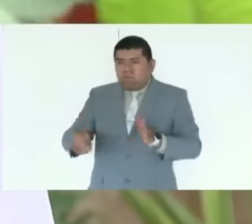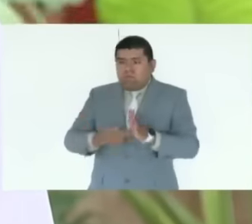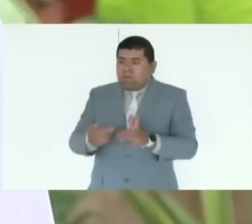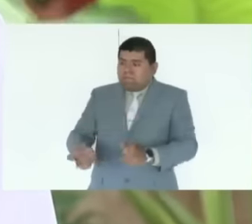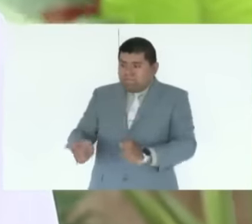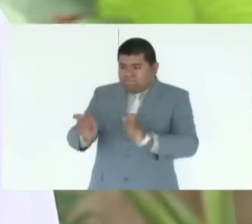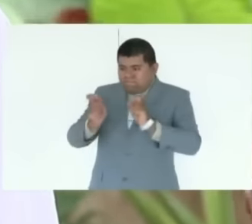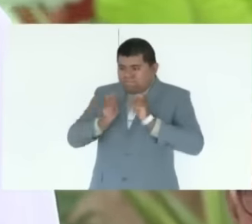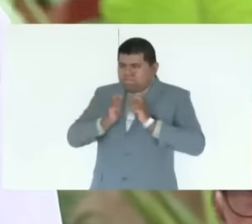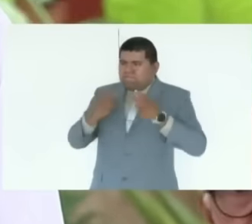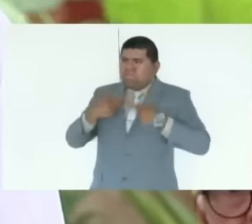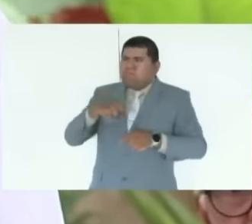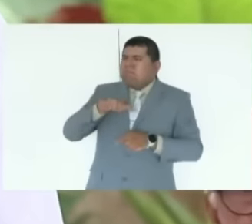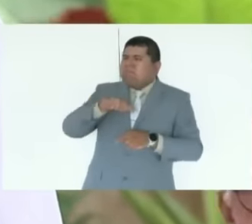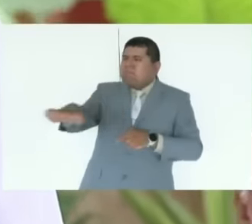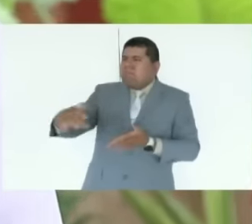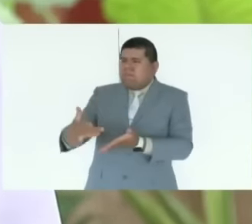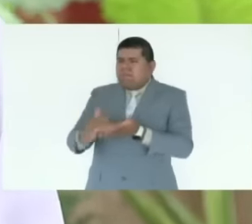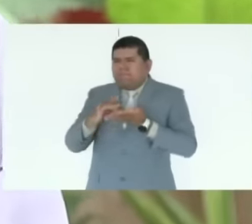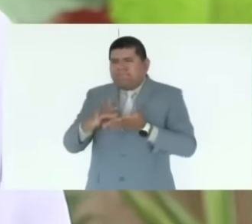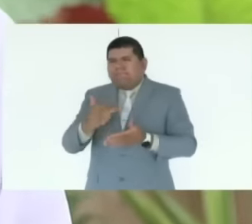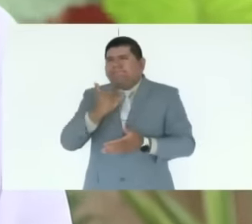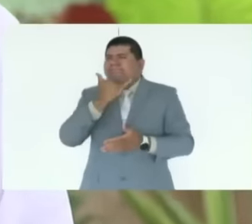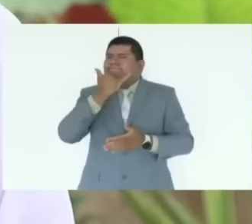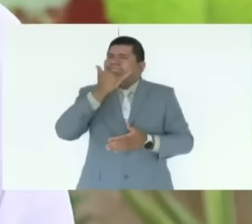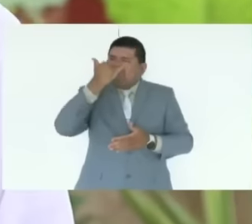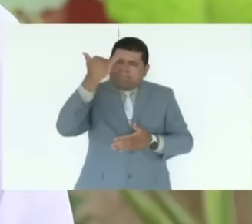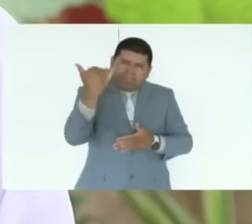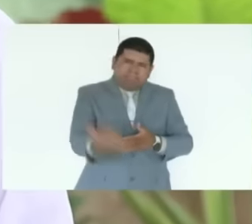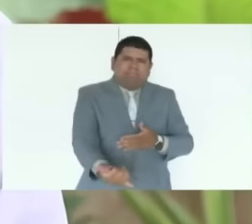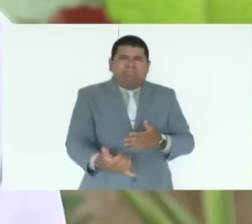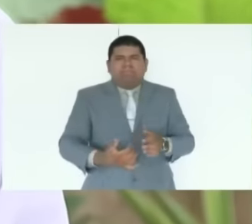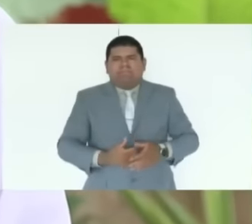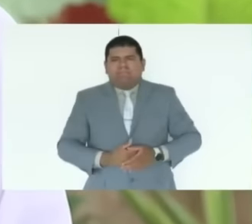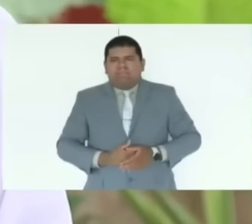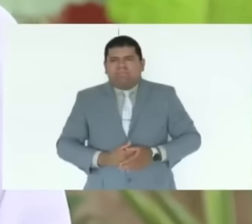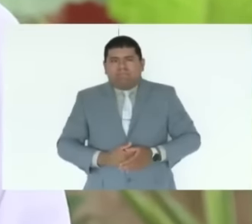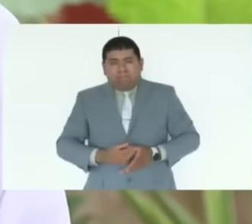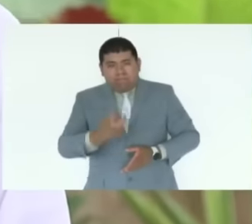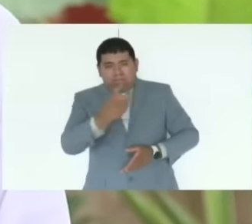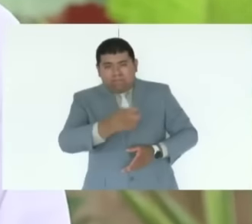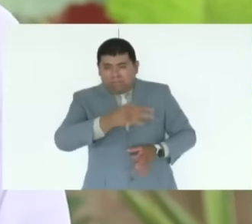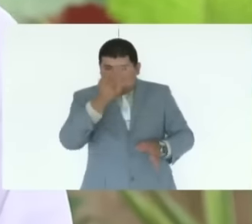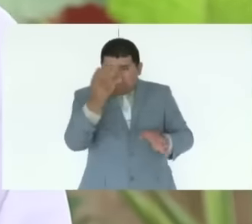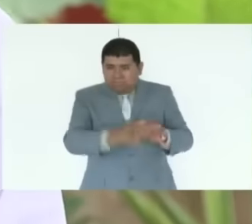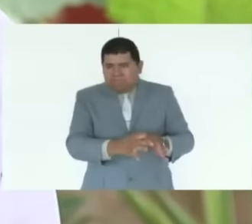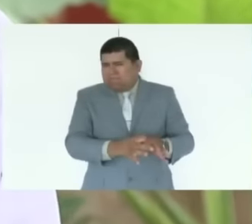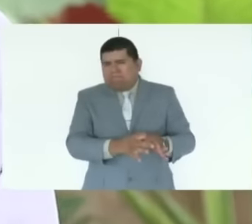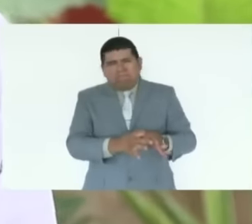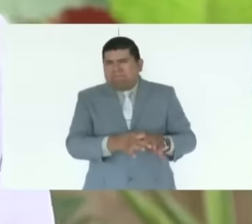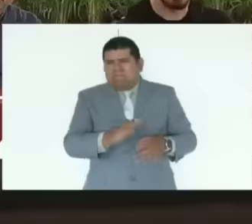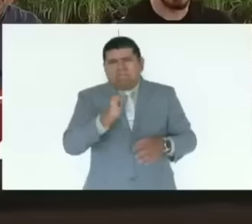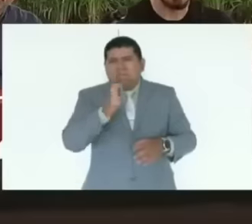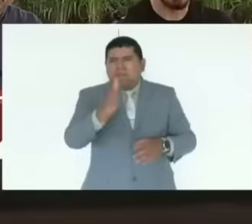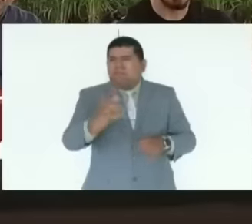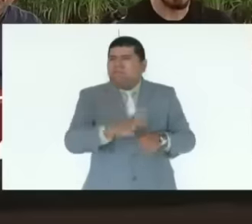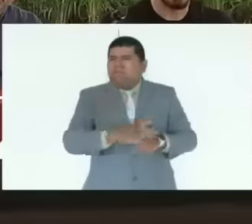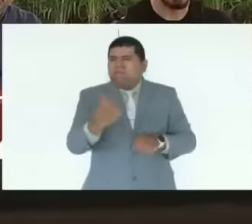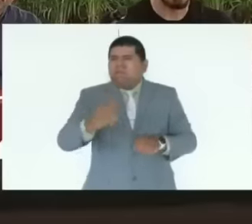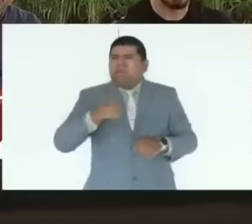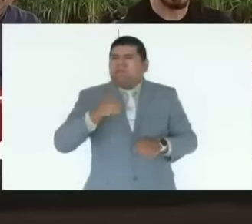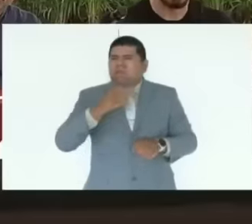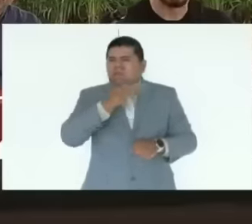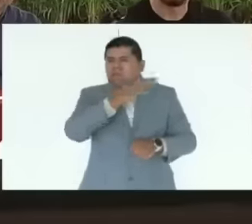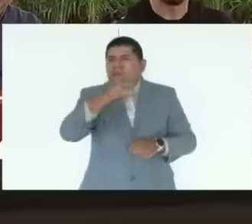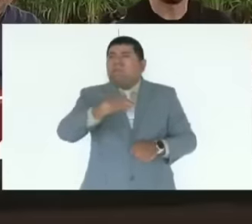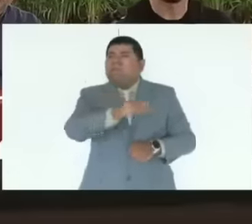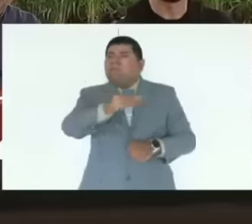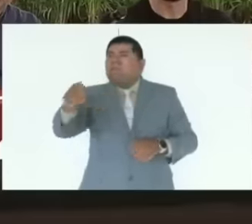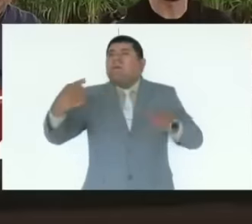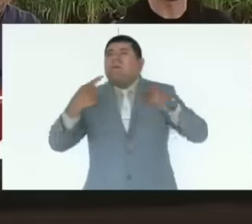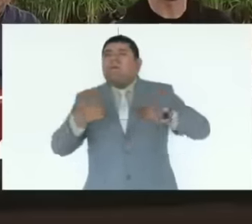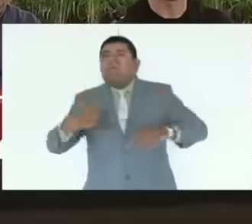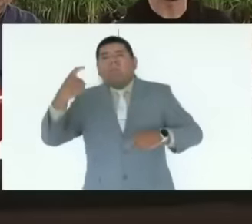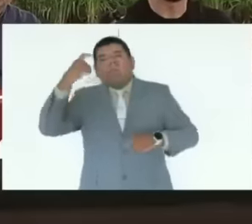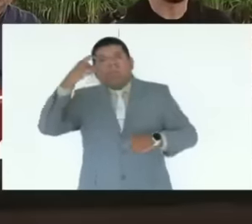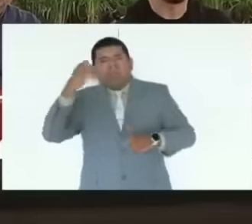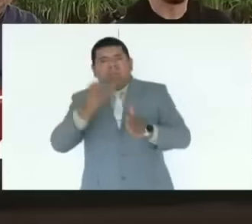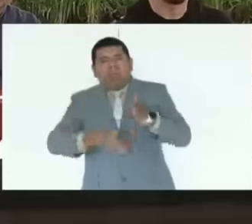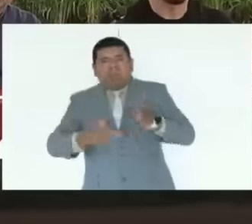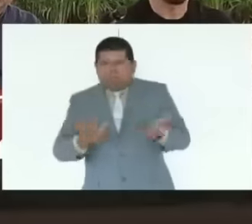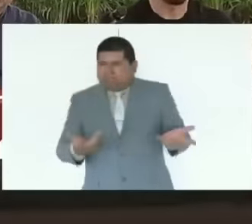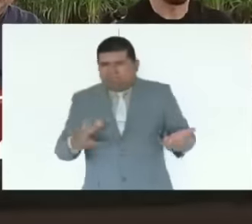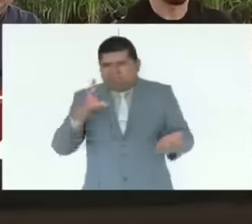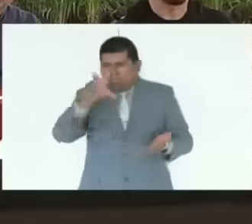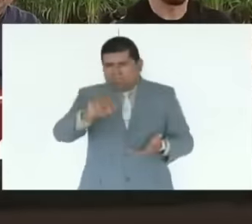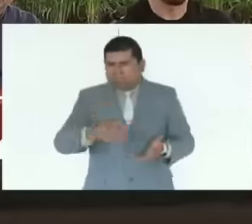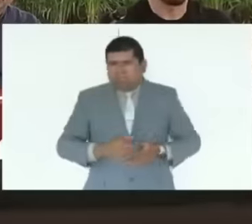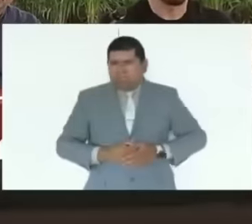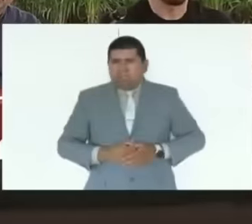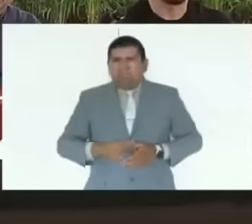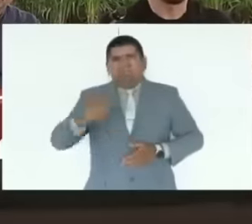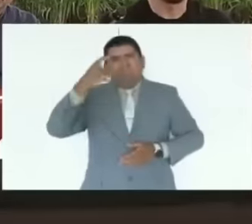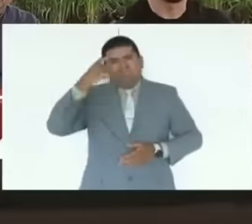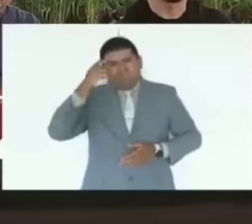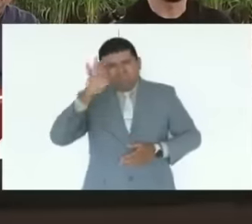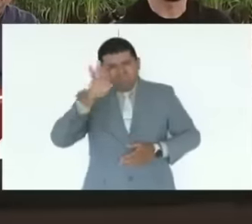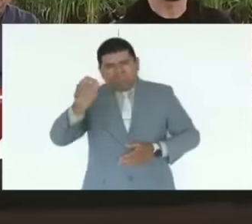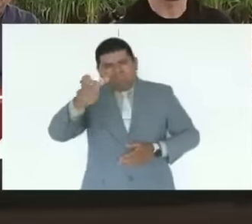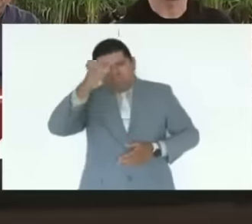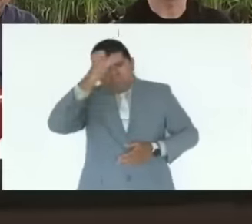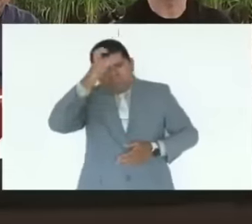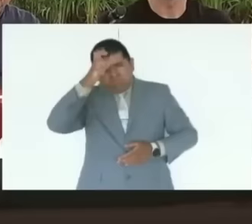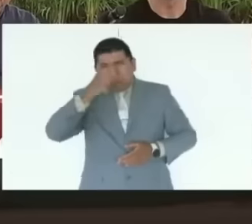they were wrong, it wasn't So because I repeat, the people, our country is very politicized